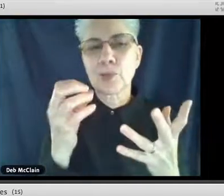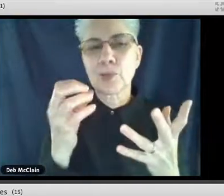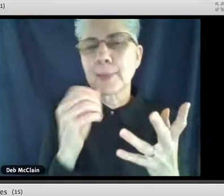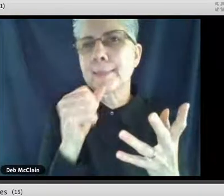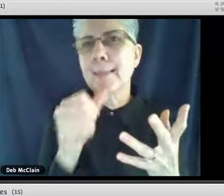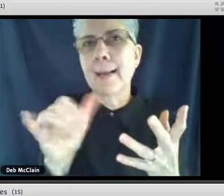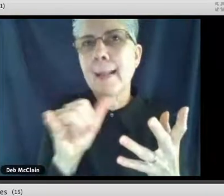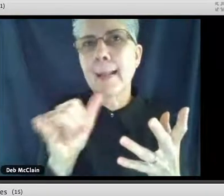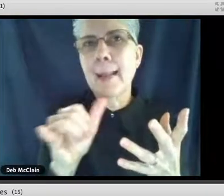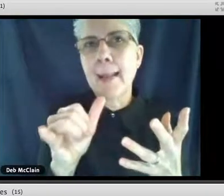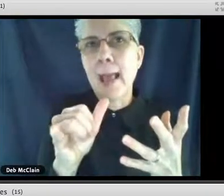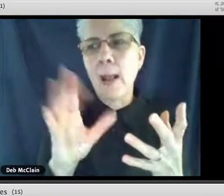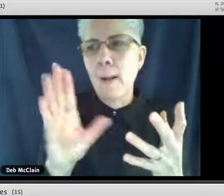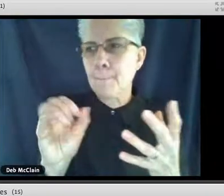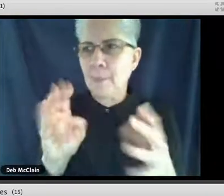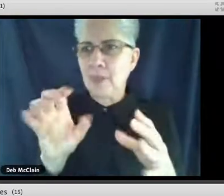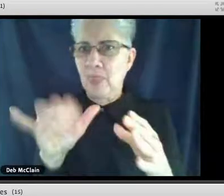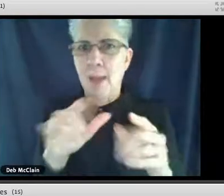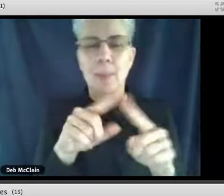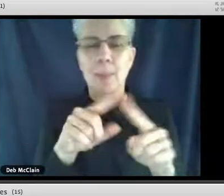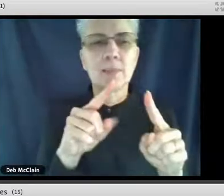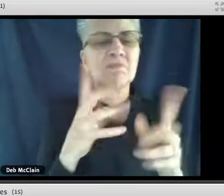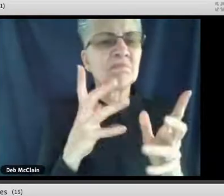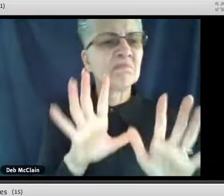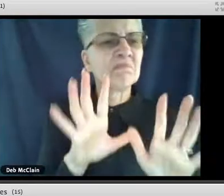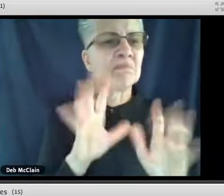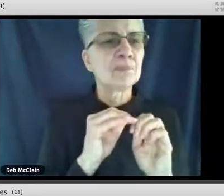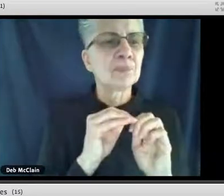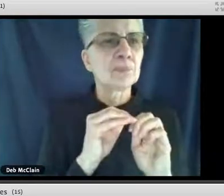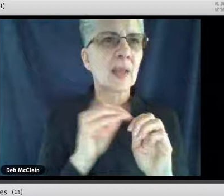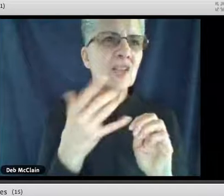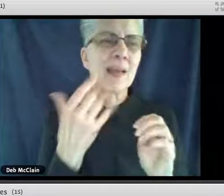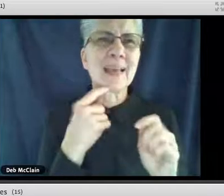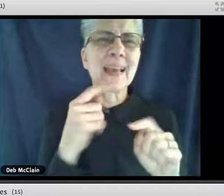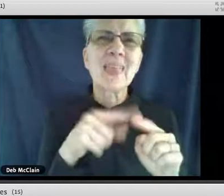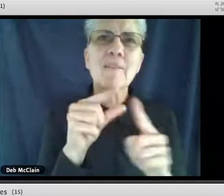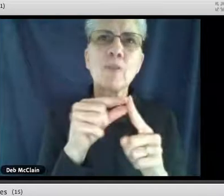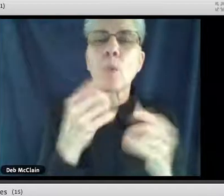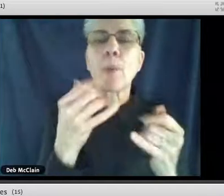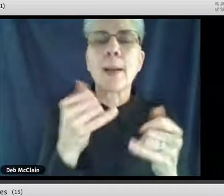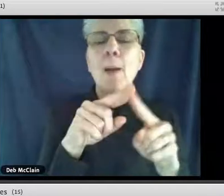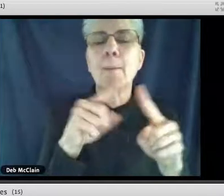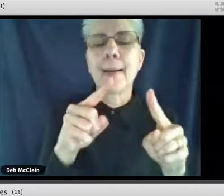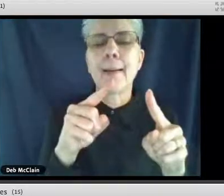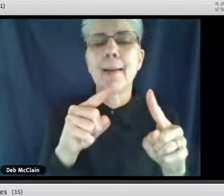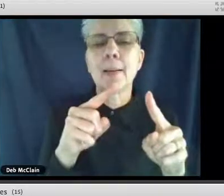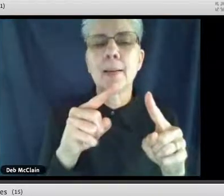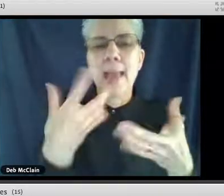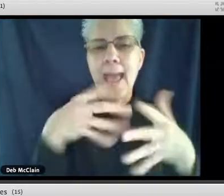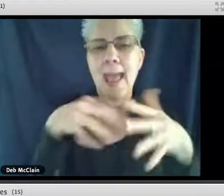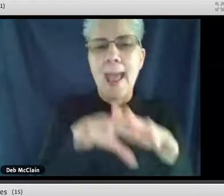"Bob did this." It's just sort of... I can't think of the word right now, but aggregated information.